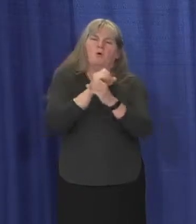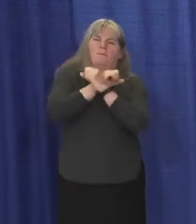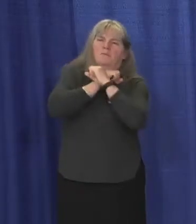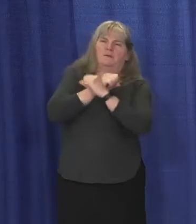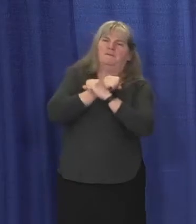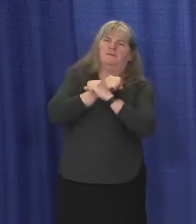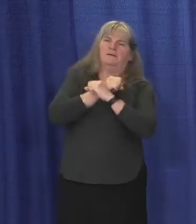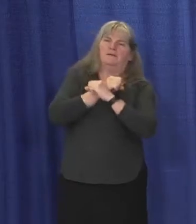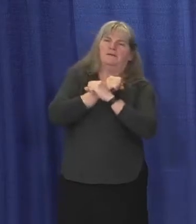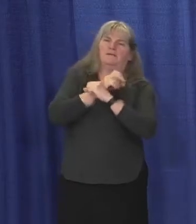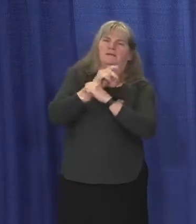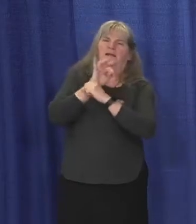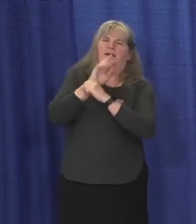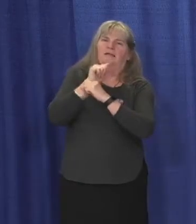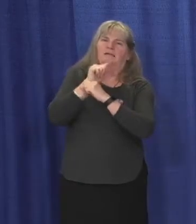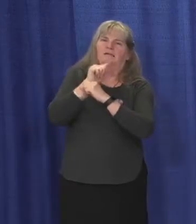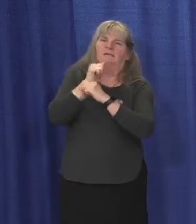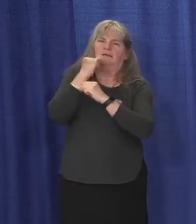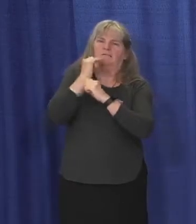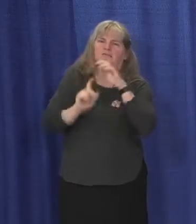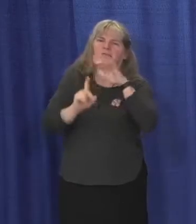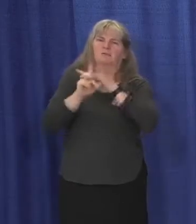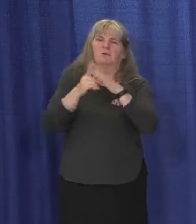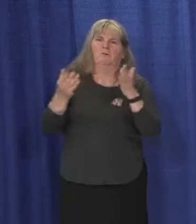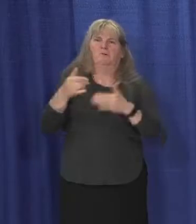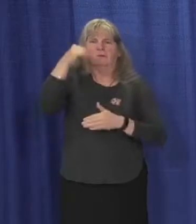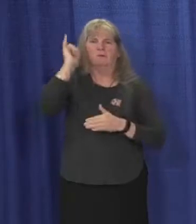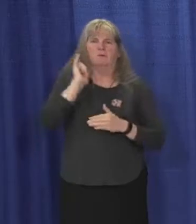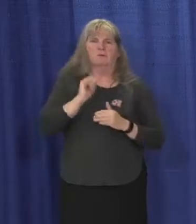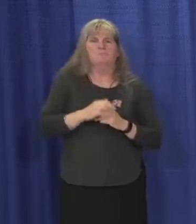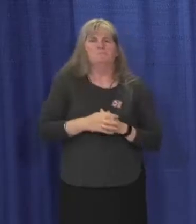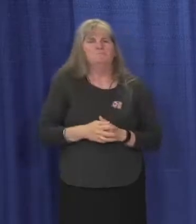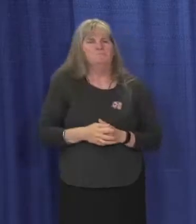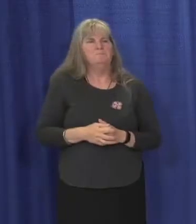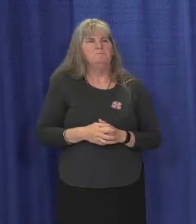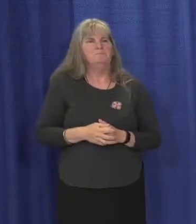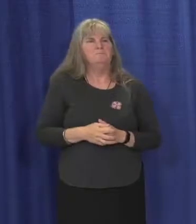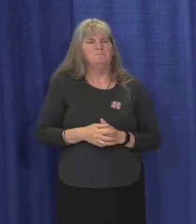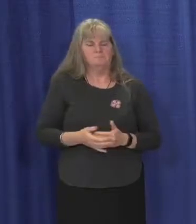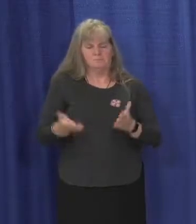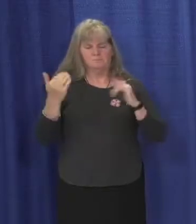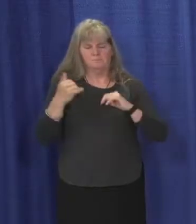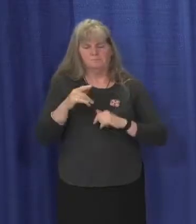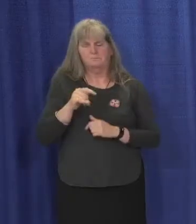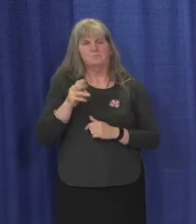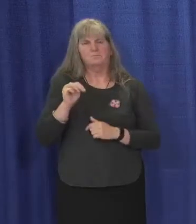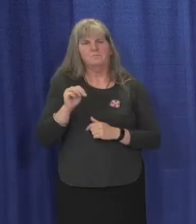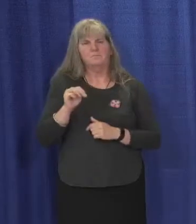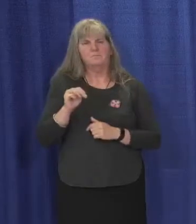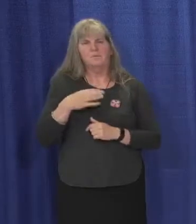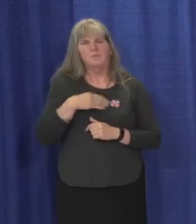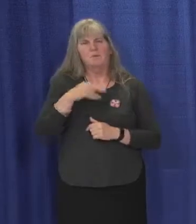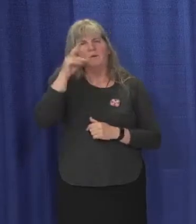that will be protective against the Delta variant. Pat: We will now move to